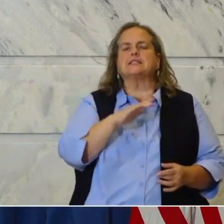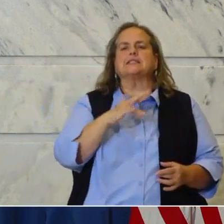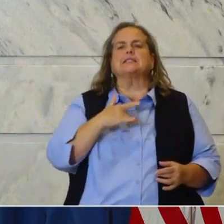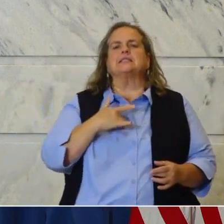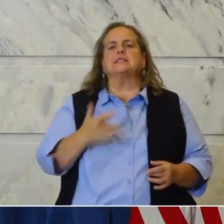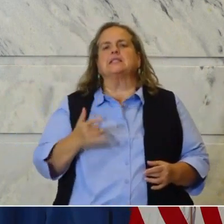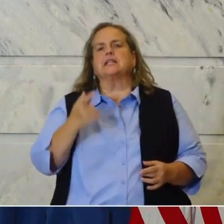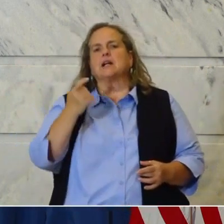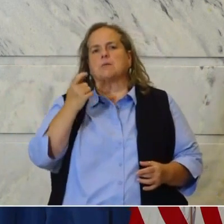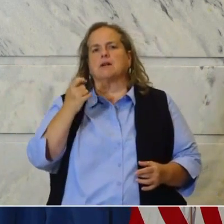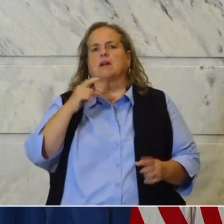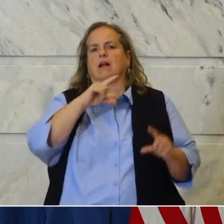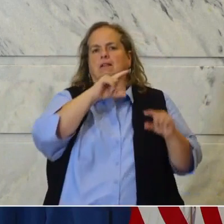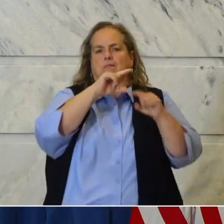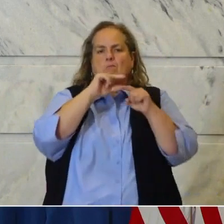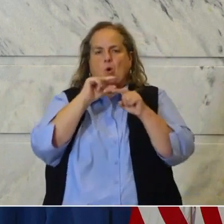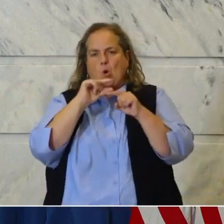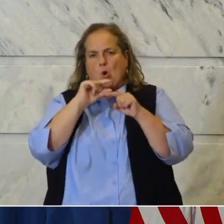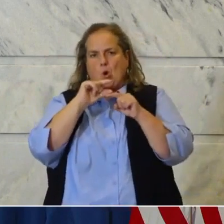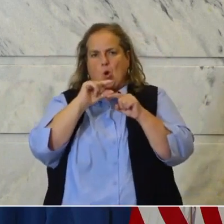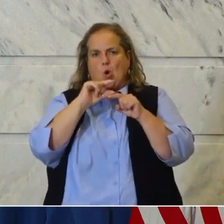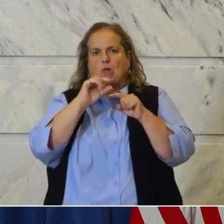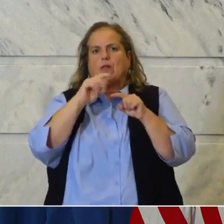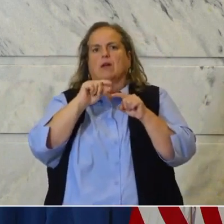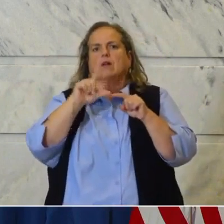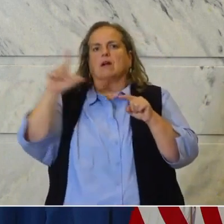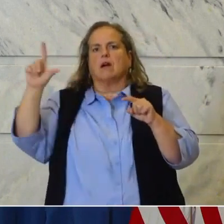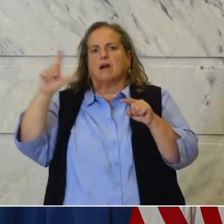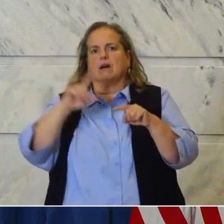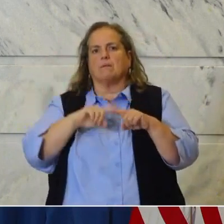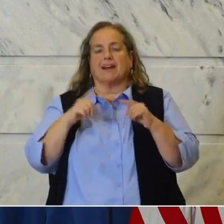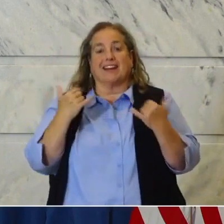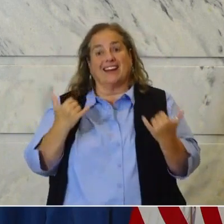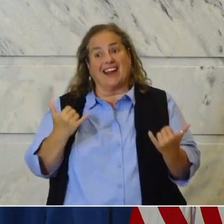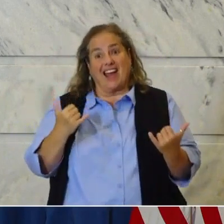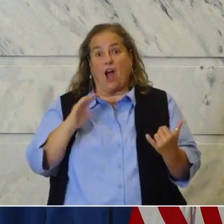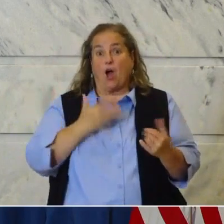out smaller, though they're no longer ever small. If we take ourselves back a